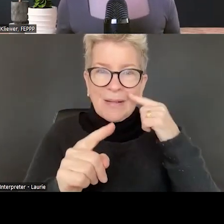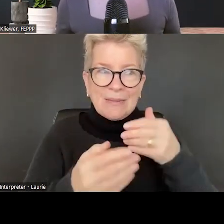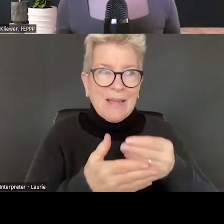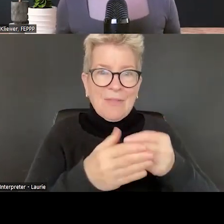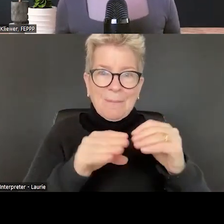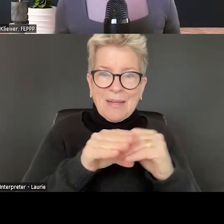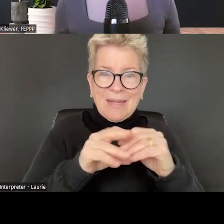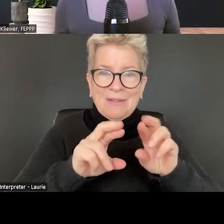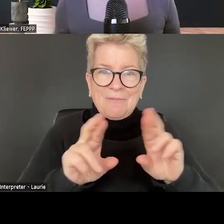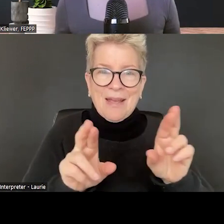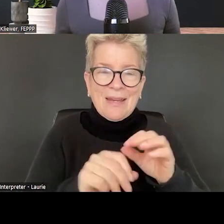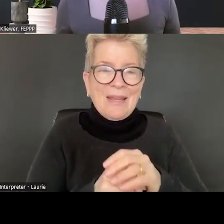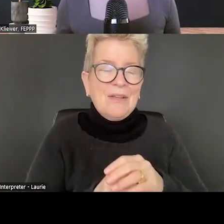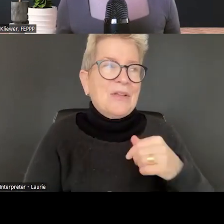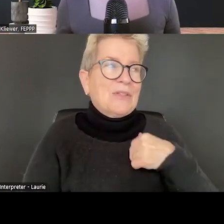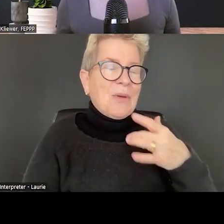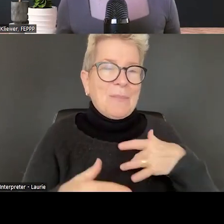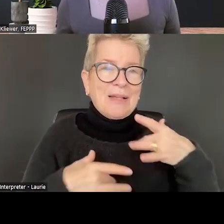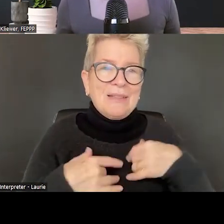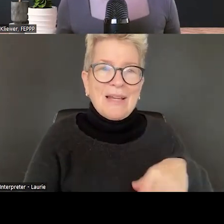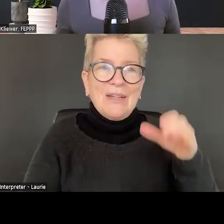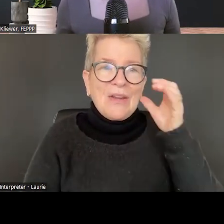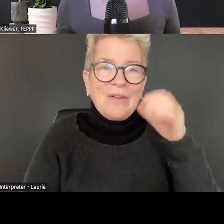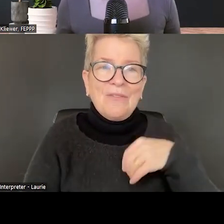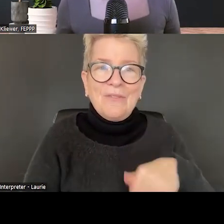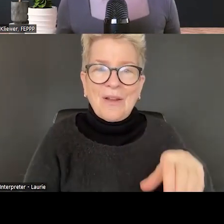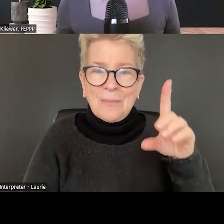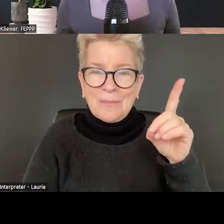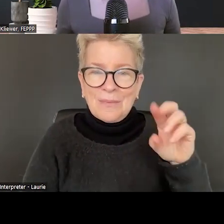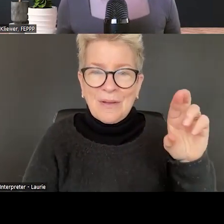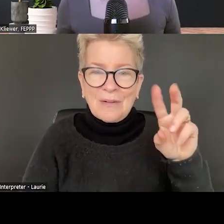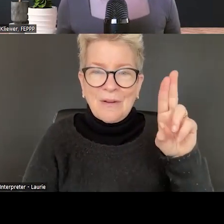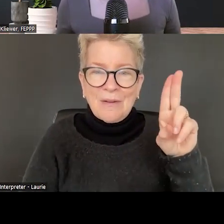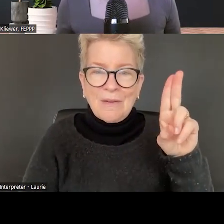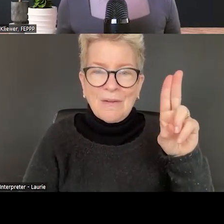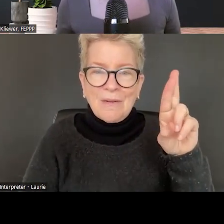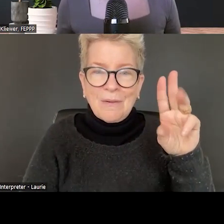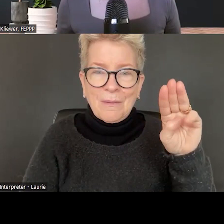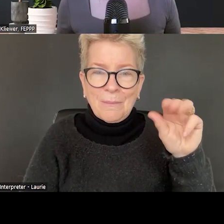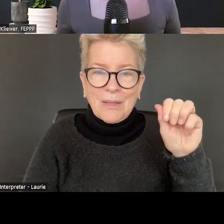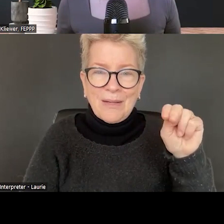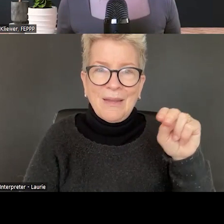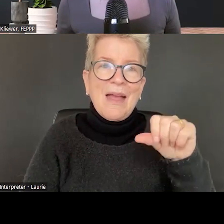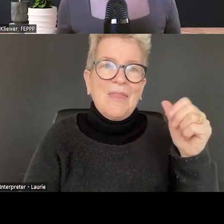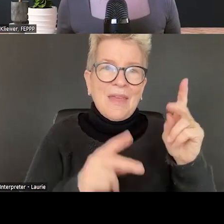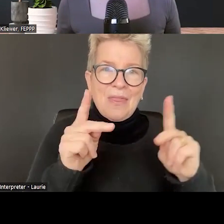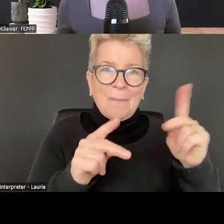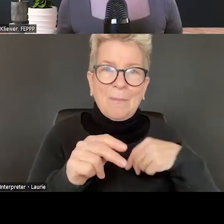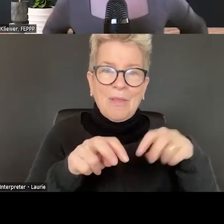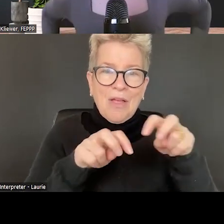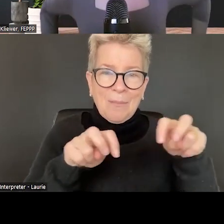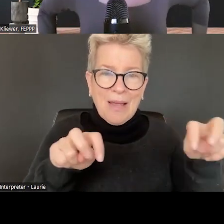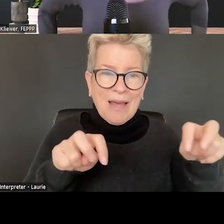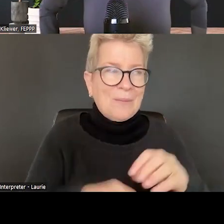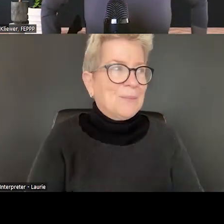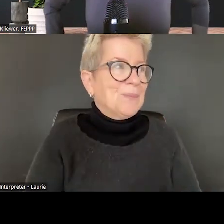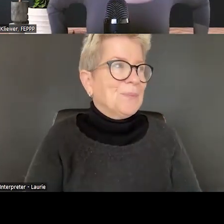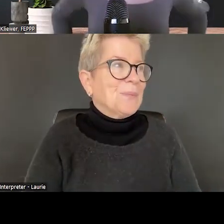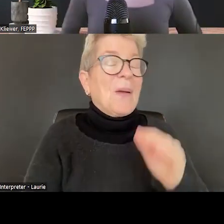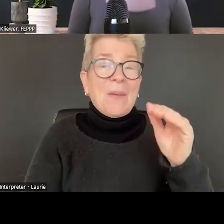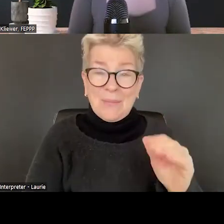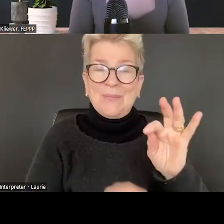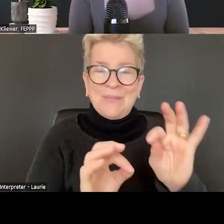from all of you later in the panel. There we go. So I'd like to introduce the financial